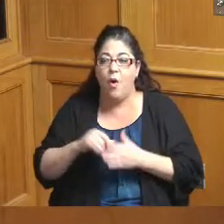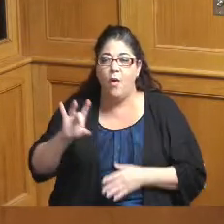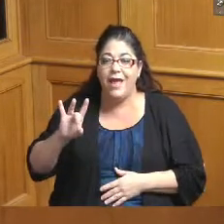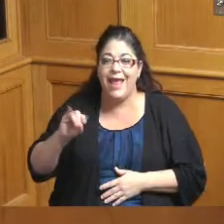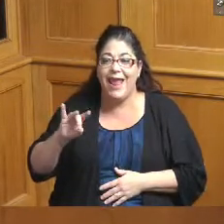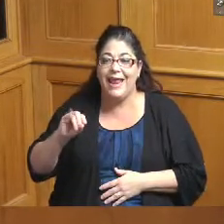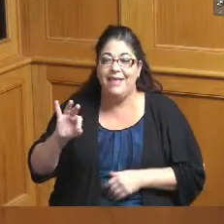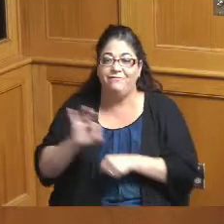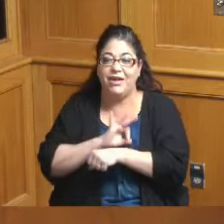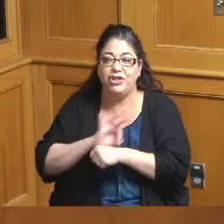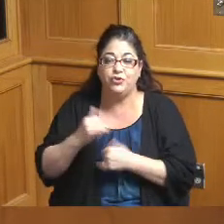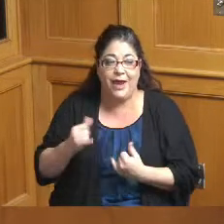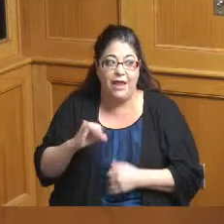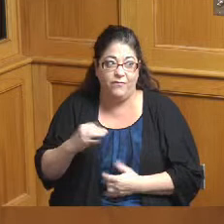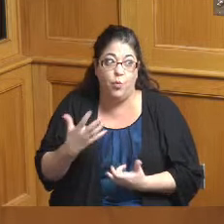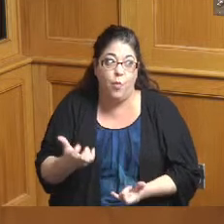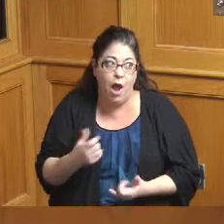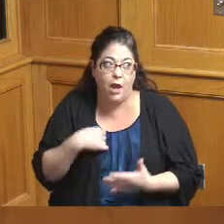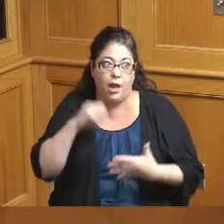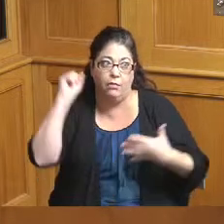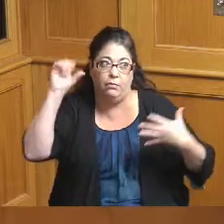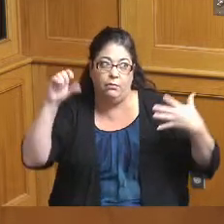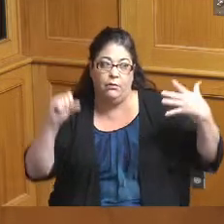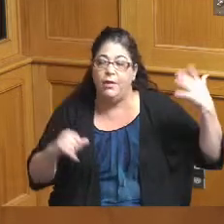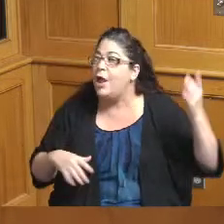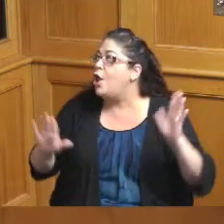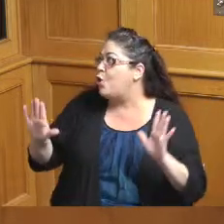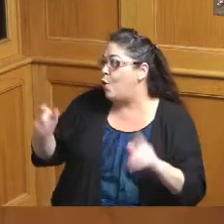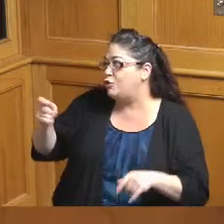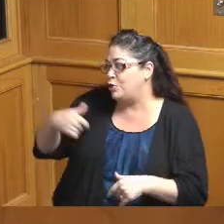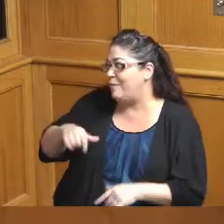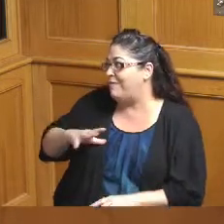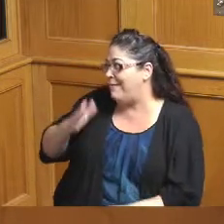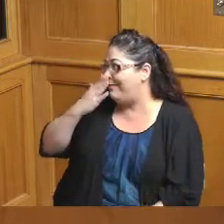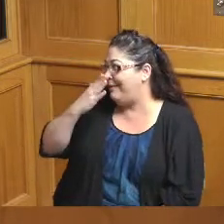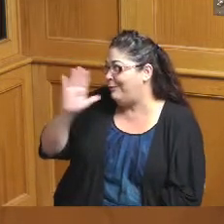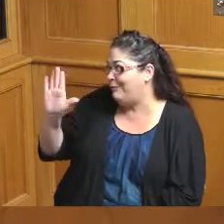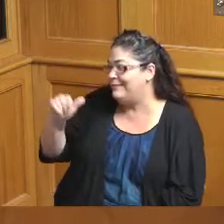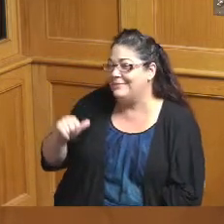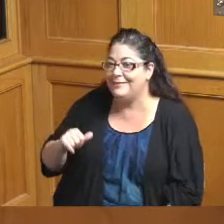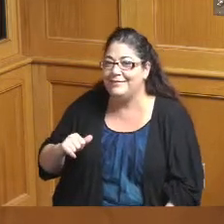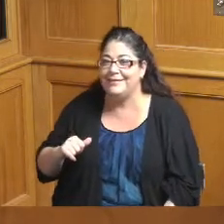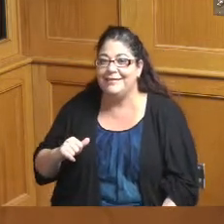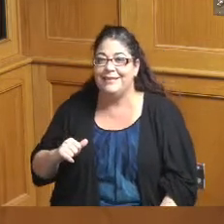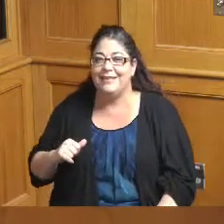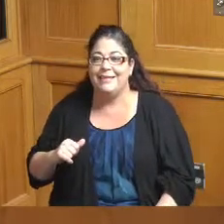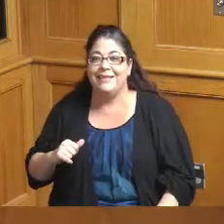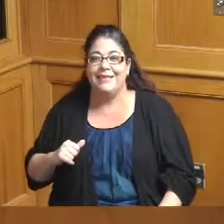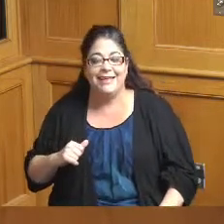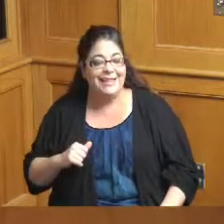you want me to no I think I think we're fine I think I don't know if I had to I had to have